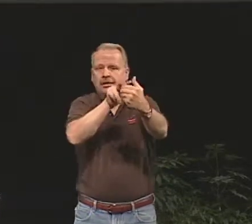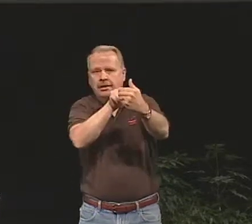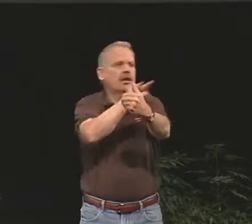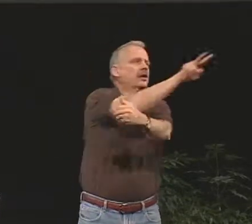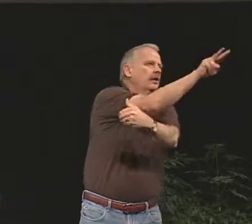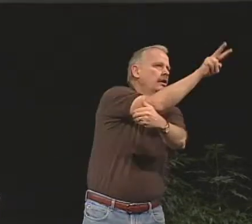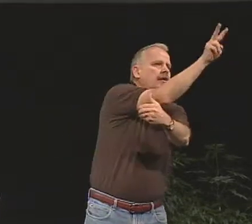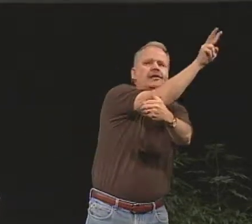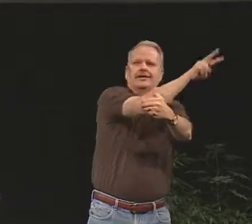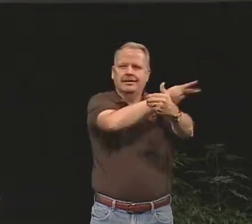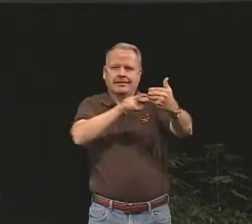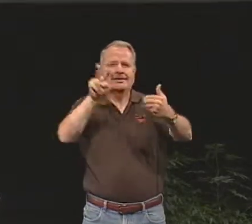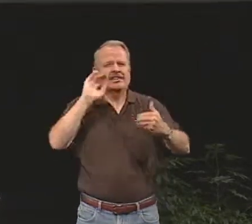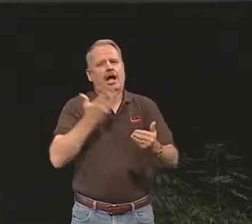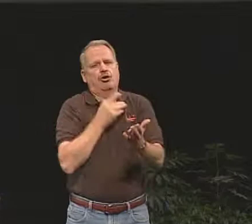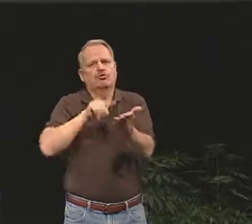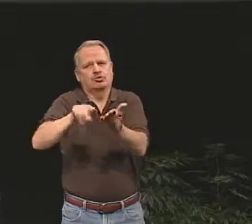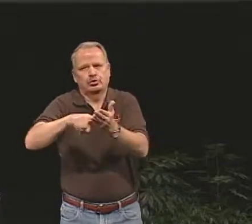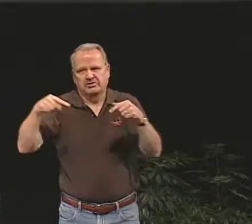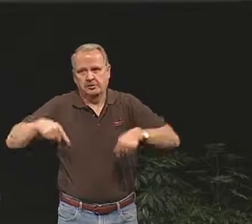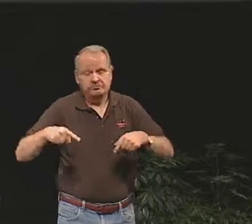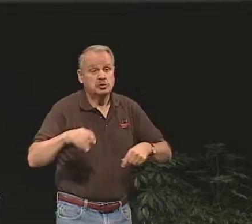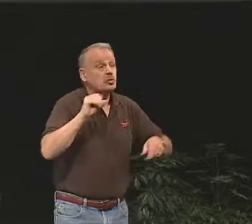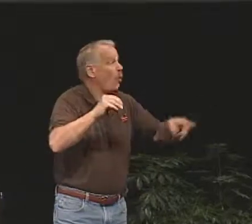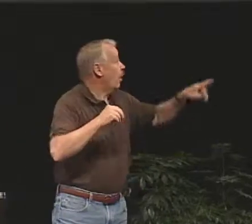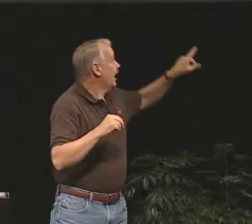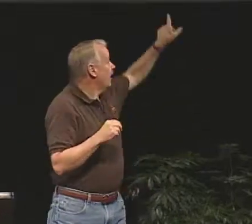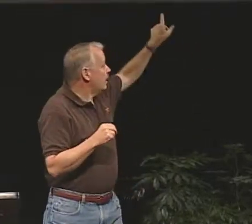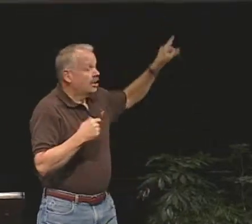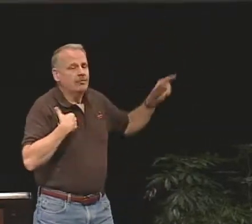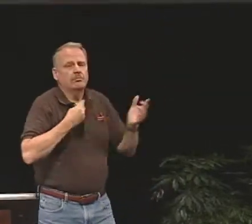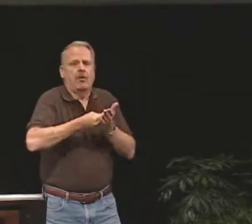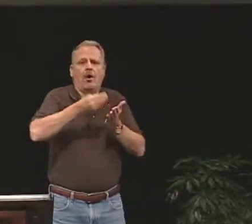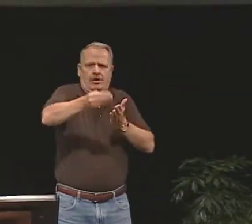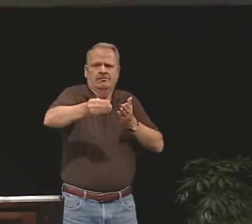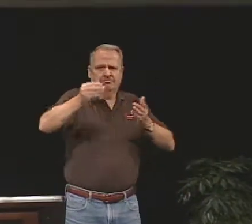as opposed to having to keep your attention going from one place to another?